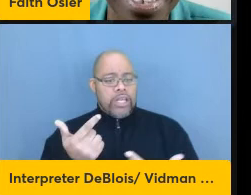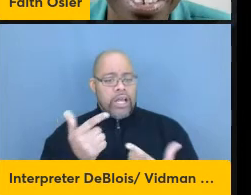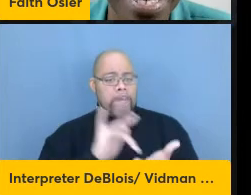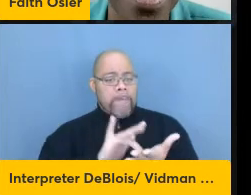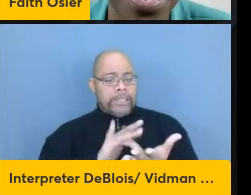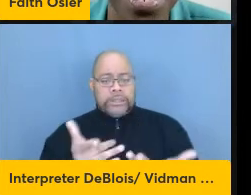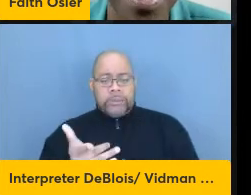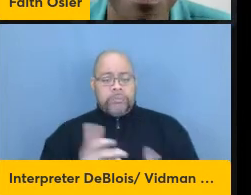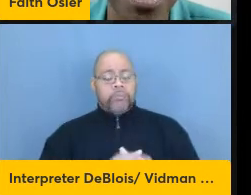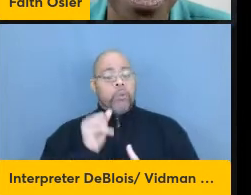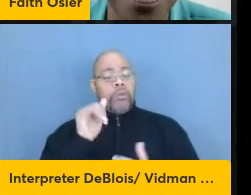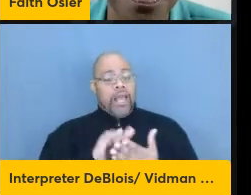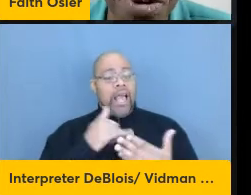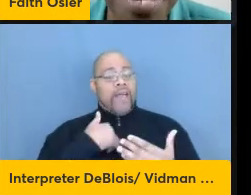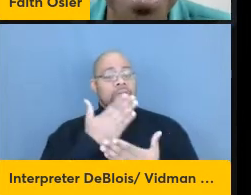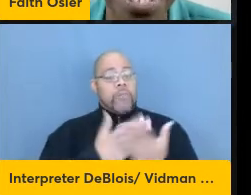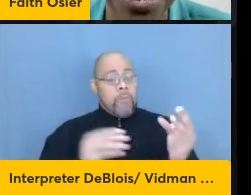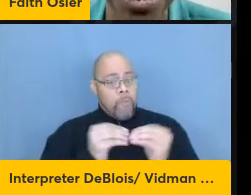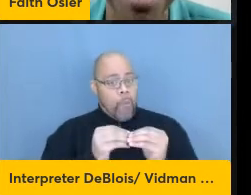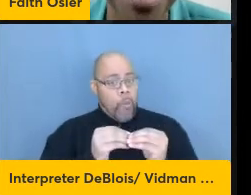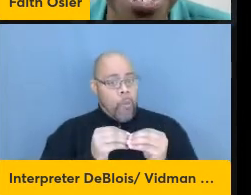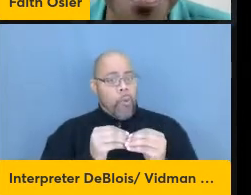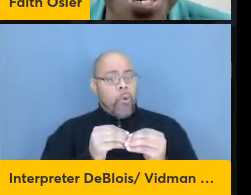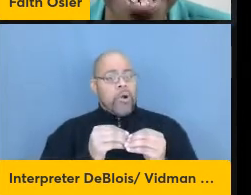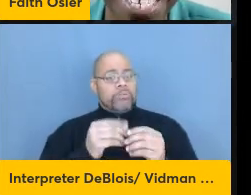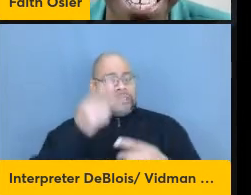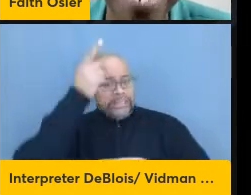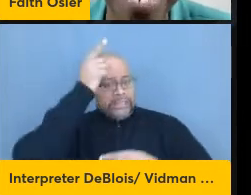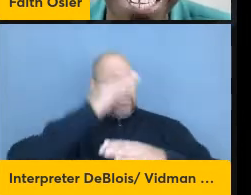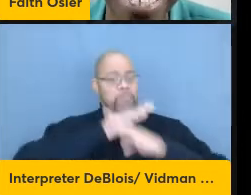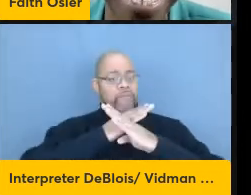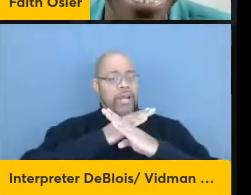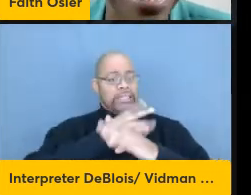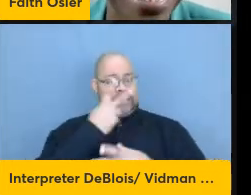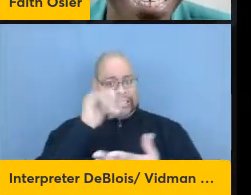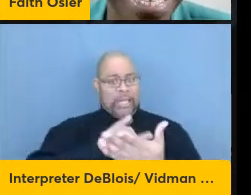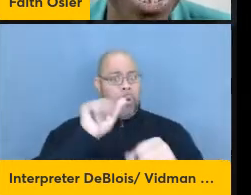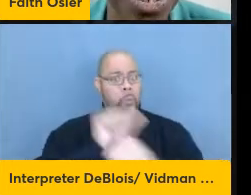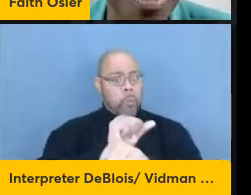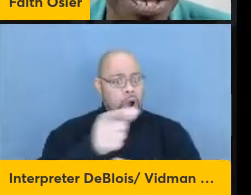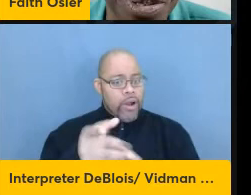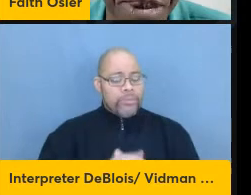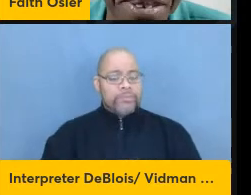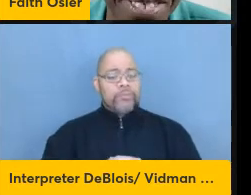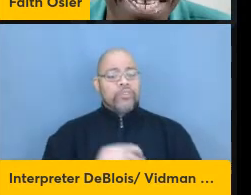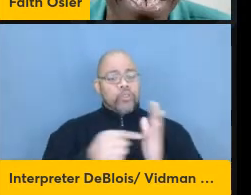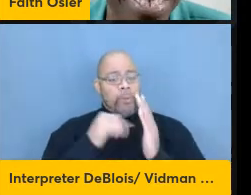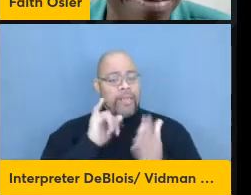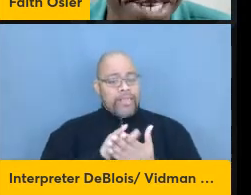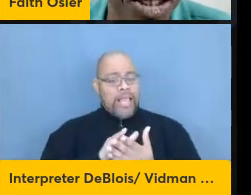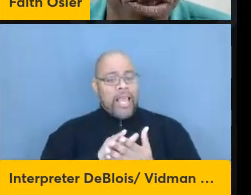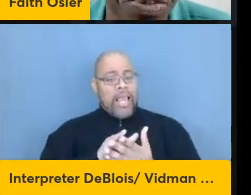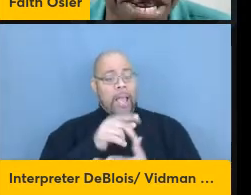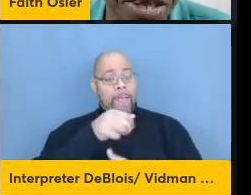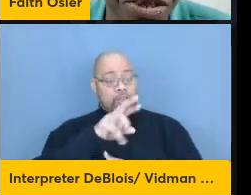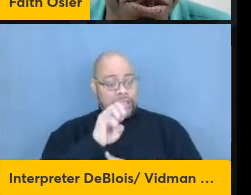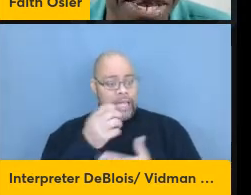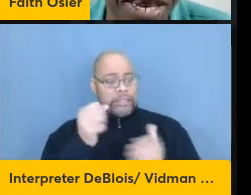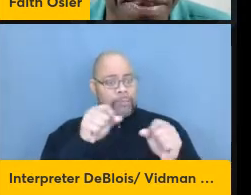there was some more more immunology more immunity at work. Yeah, show me those parasites they managed to break through and come